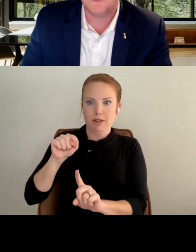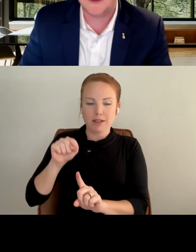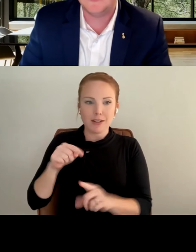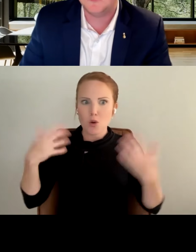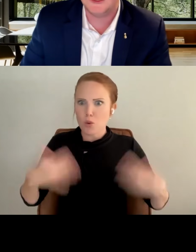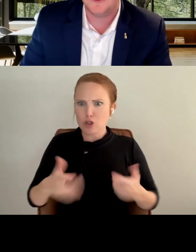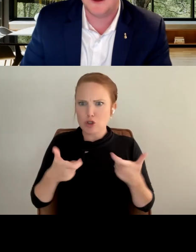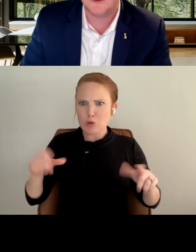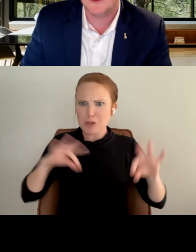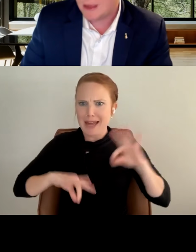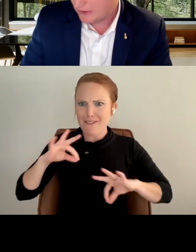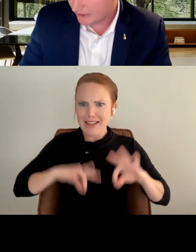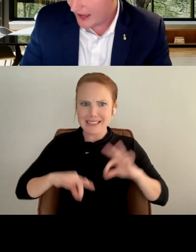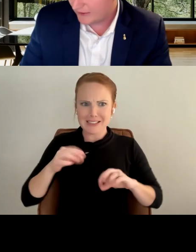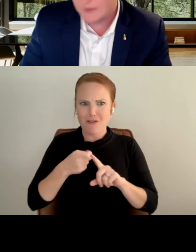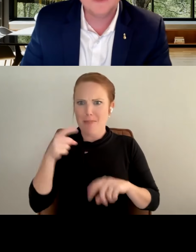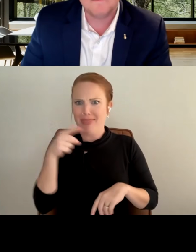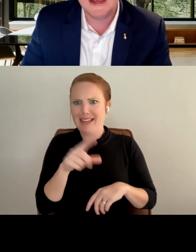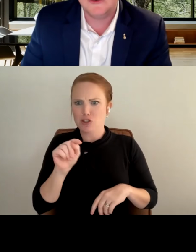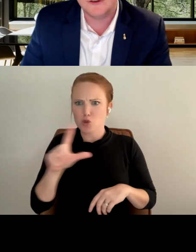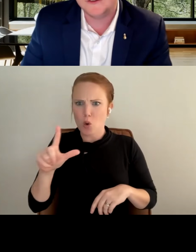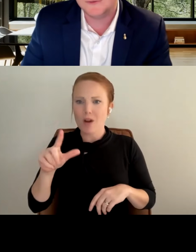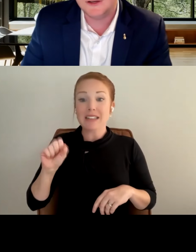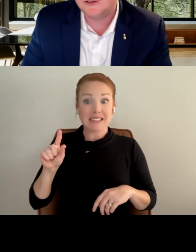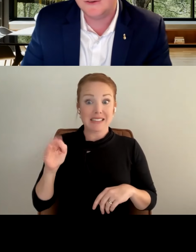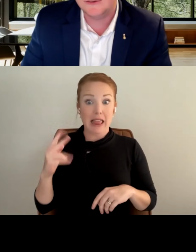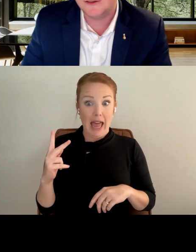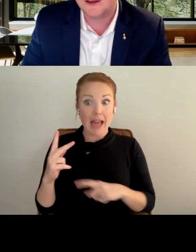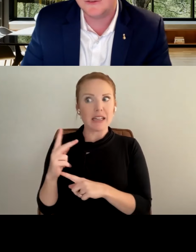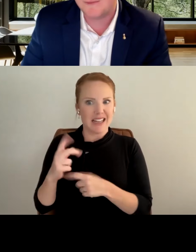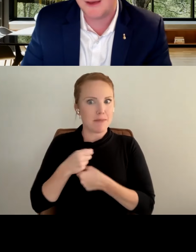from an accessibility perspective. Slack has made some major accessibility changes to their desktop